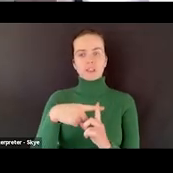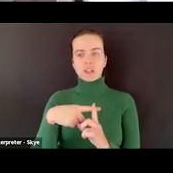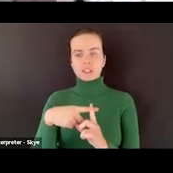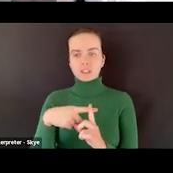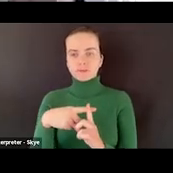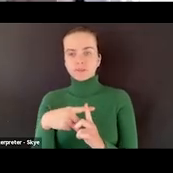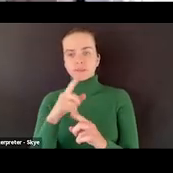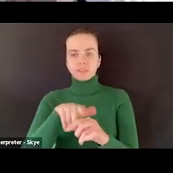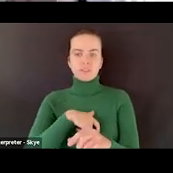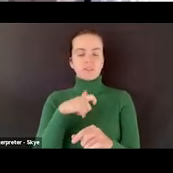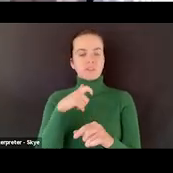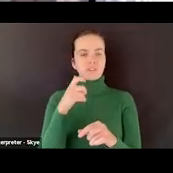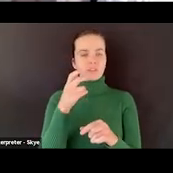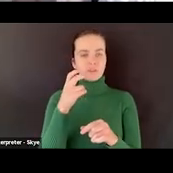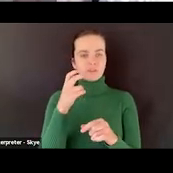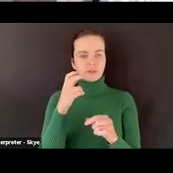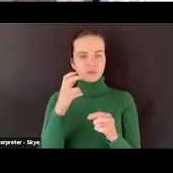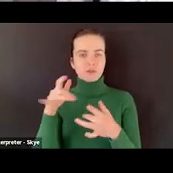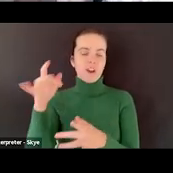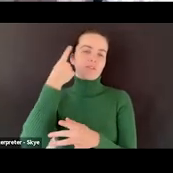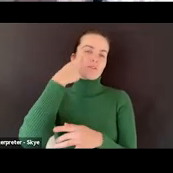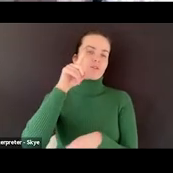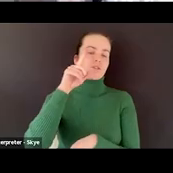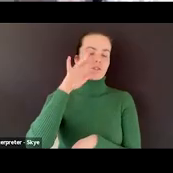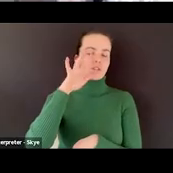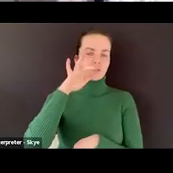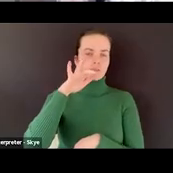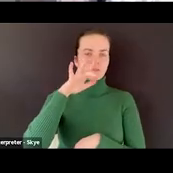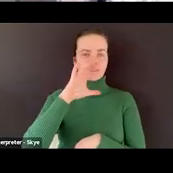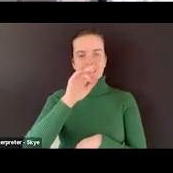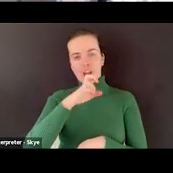was reported as a challenge to health. Now, I definitely want to leave people on a higher